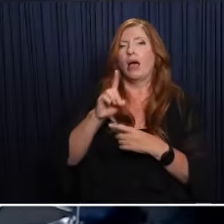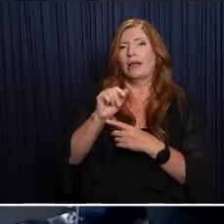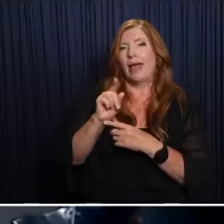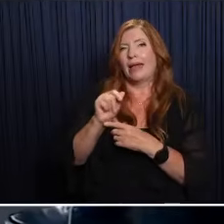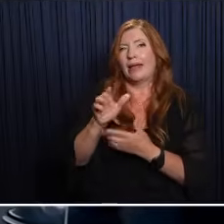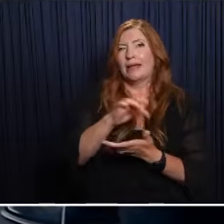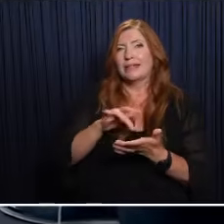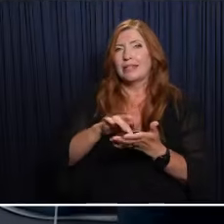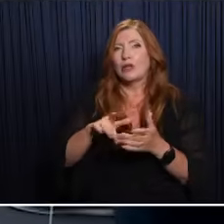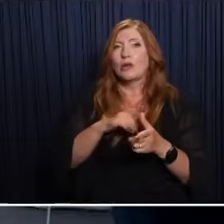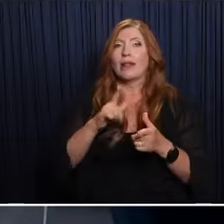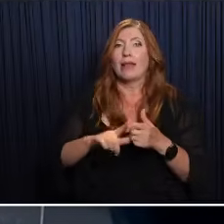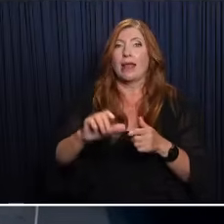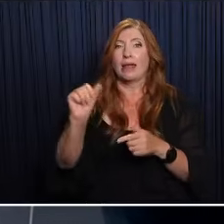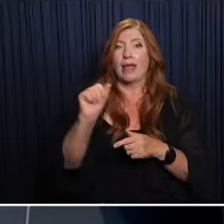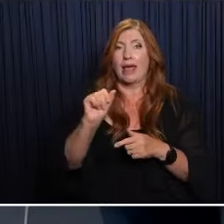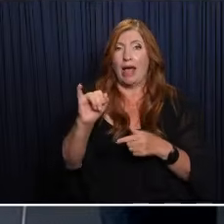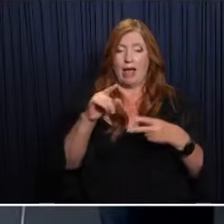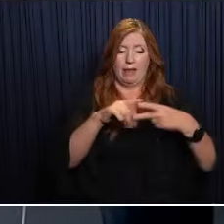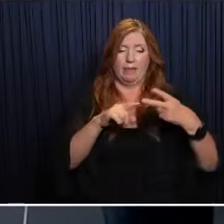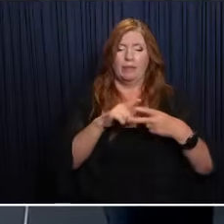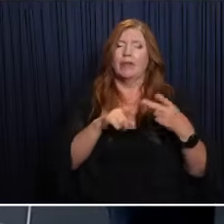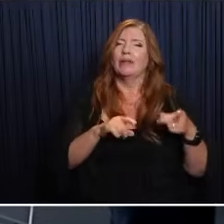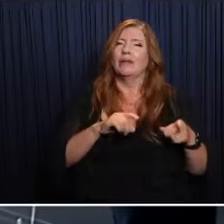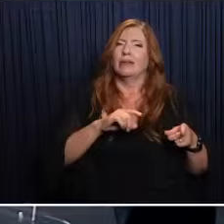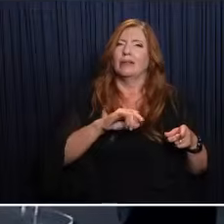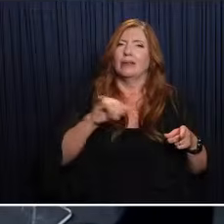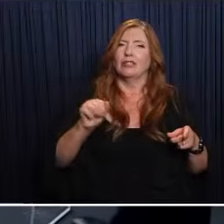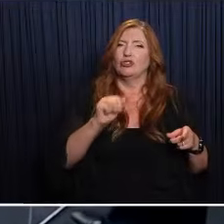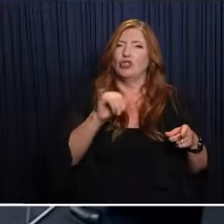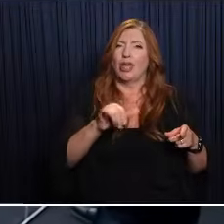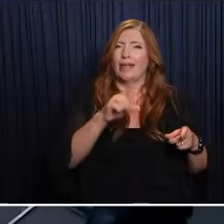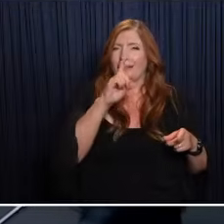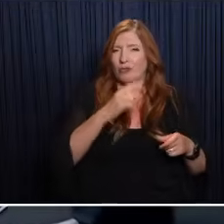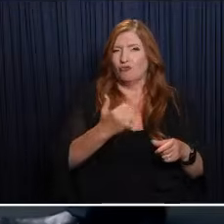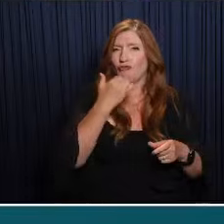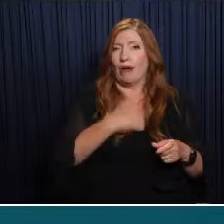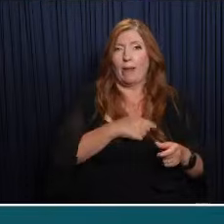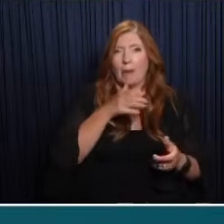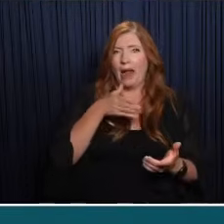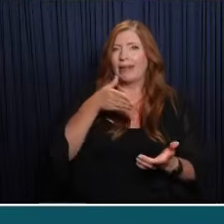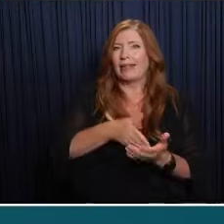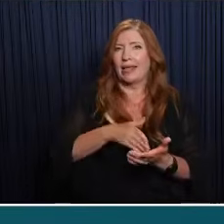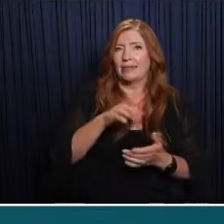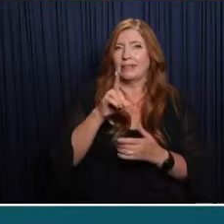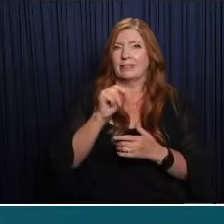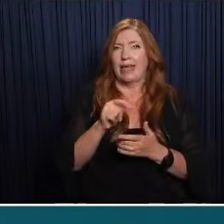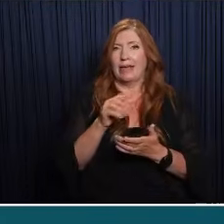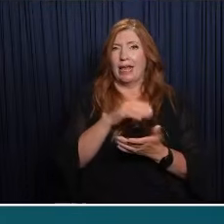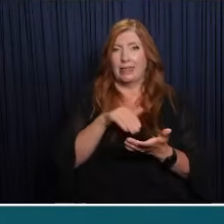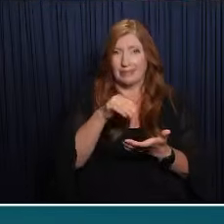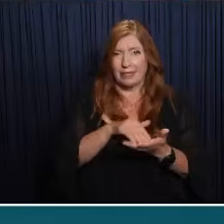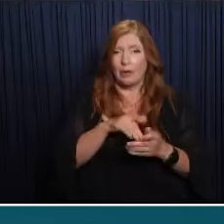GIVE YOU A CHANCE TO RESPOND TO YOUR THOUGHTS ON DATA CENTERS